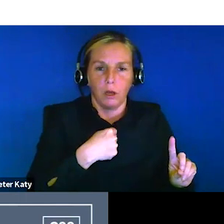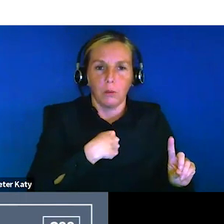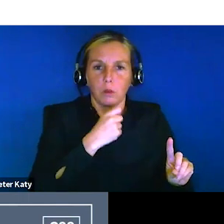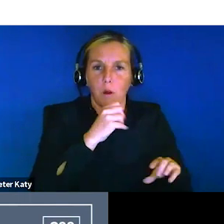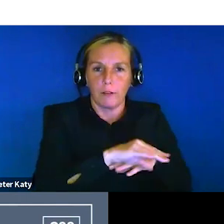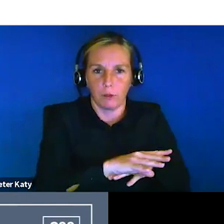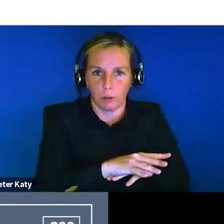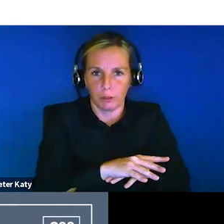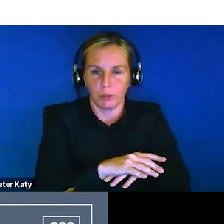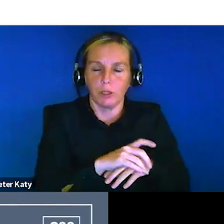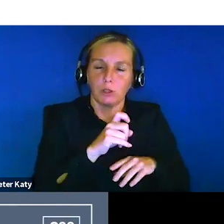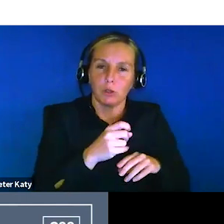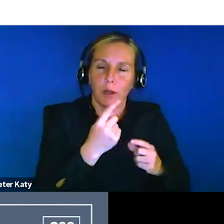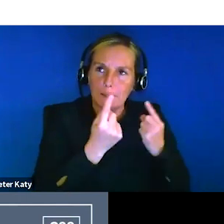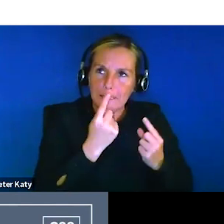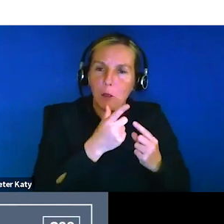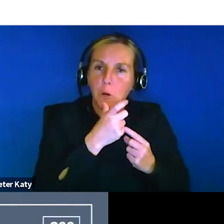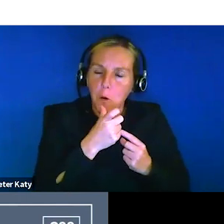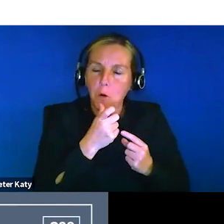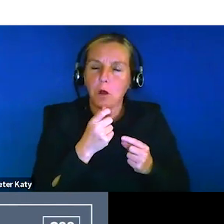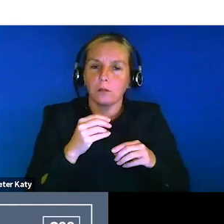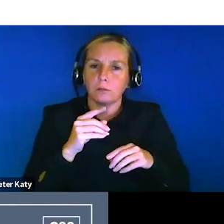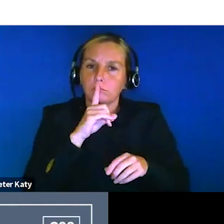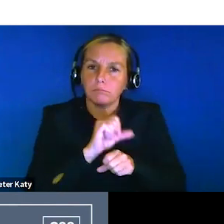not only say, go collaborate, go partner with,